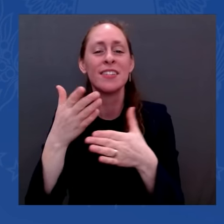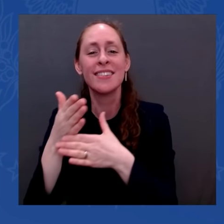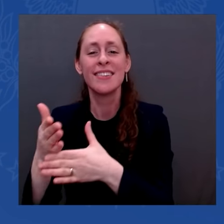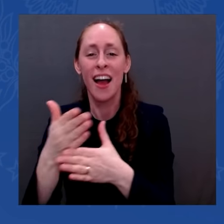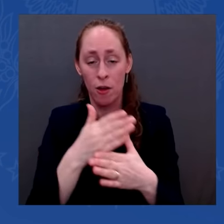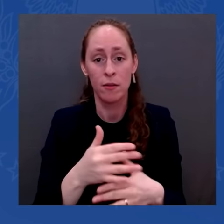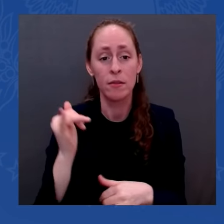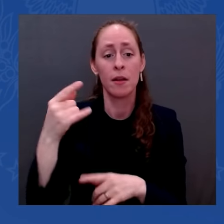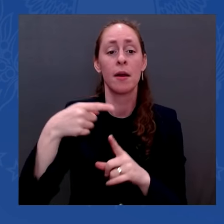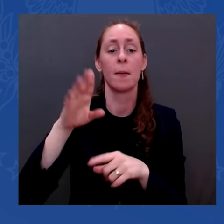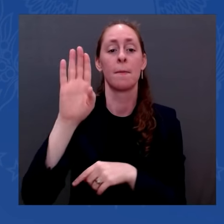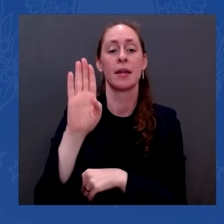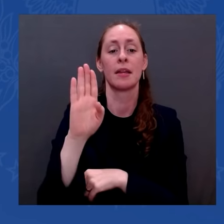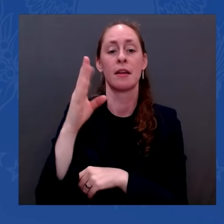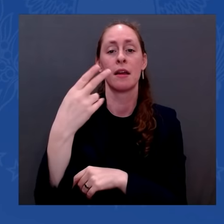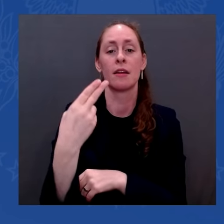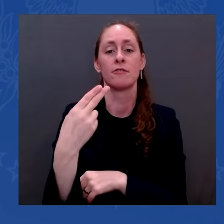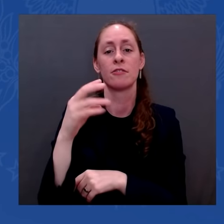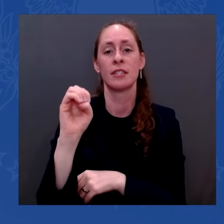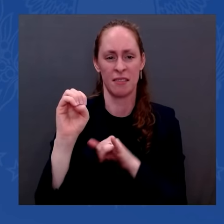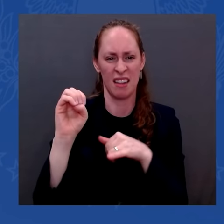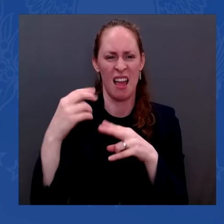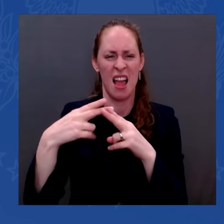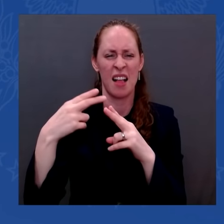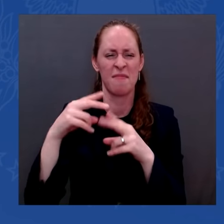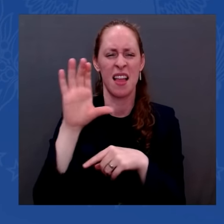just to secure a domestic source of lithium,